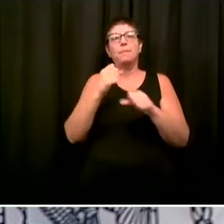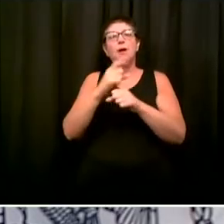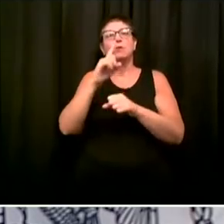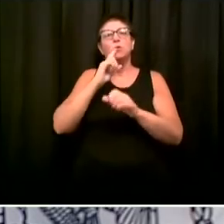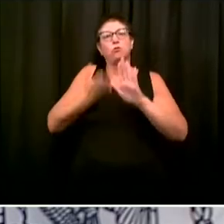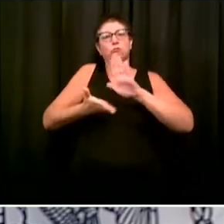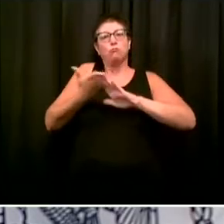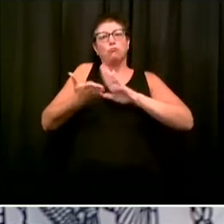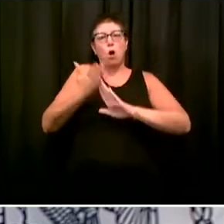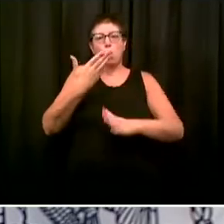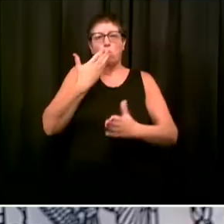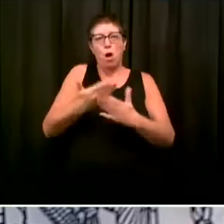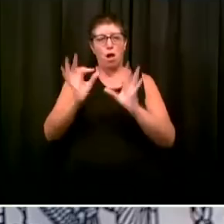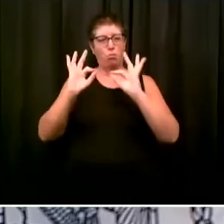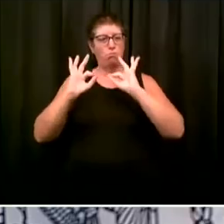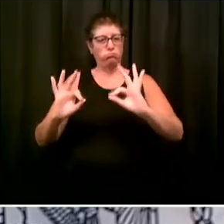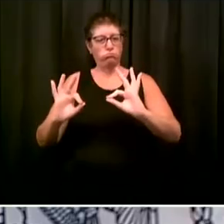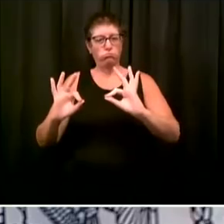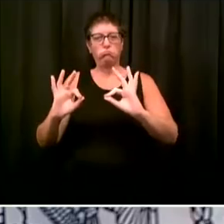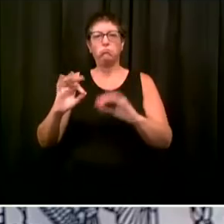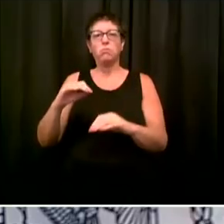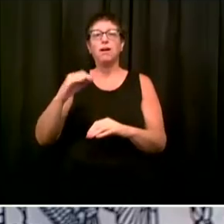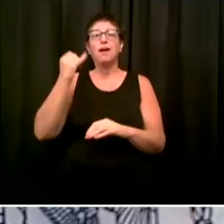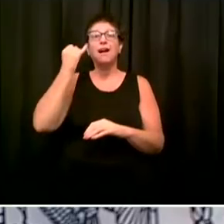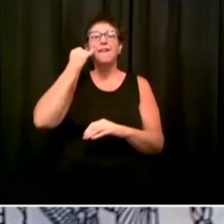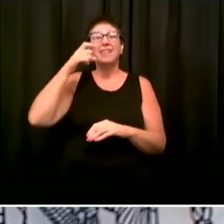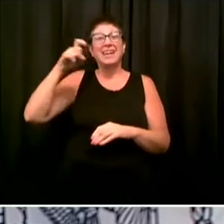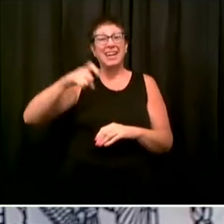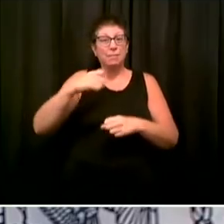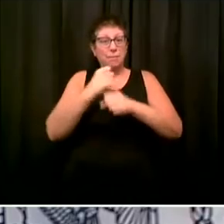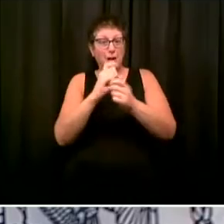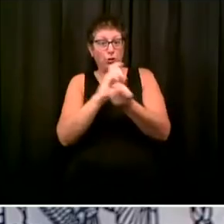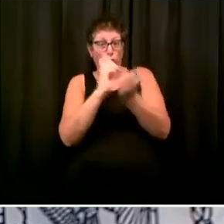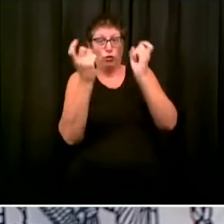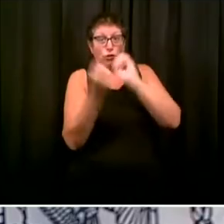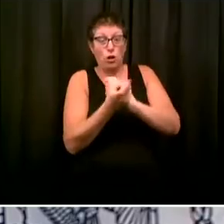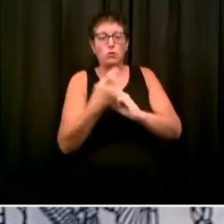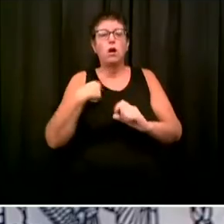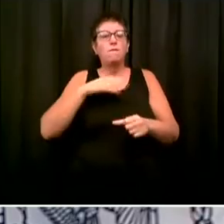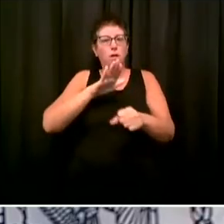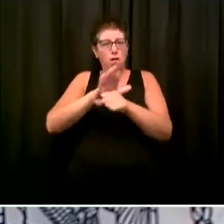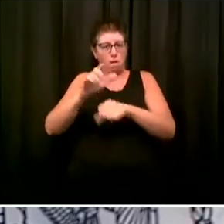THE HVAC SYSTEMS TO MAKE SURE THEY ARE RUNNING AND